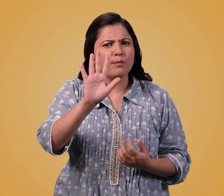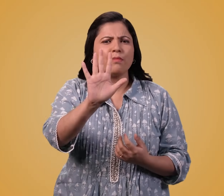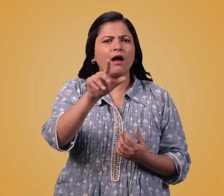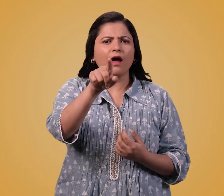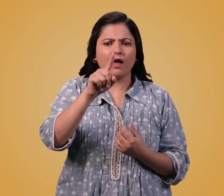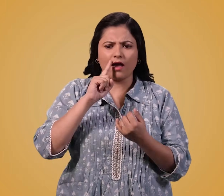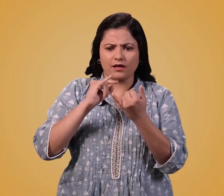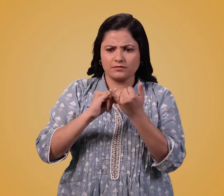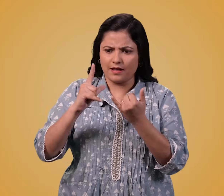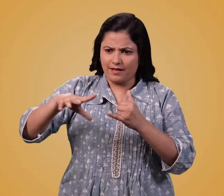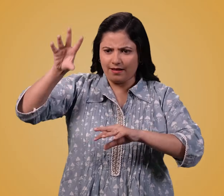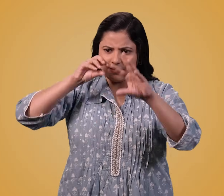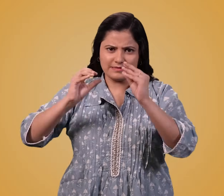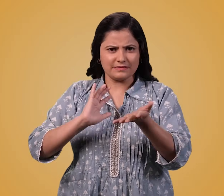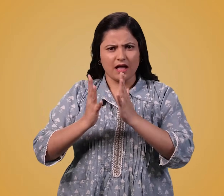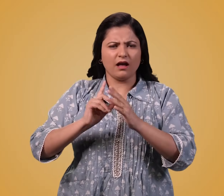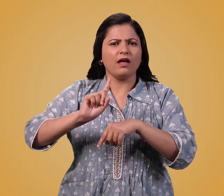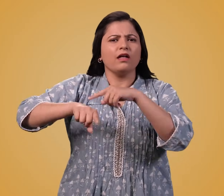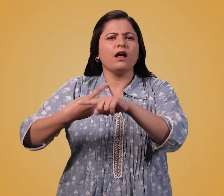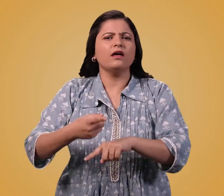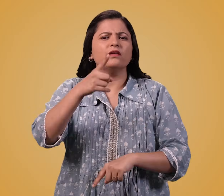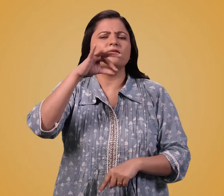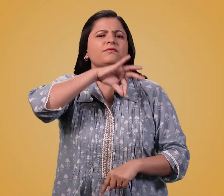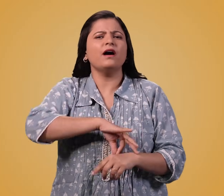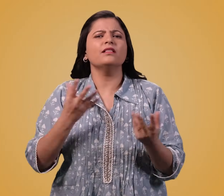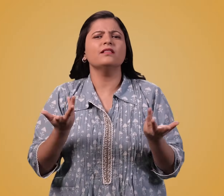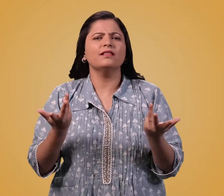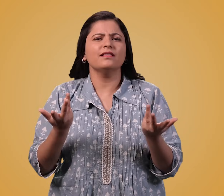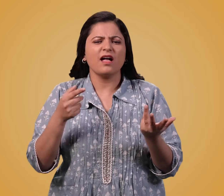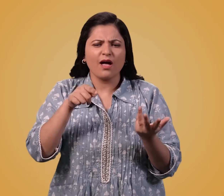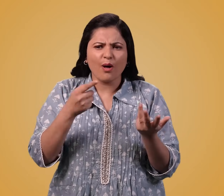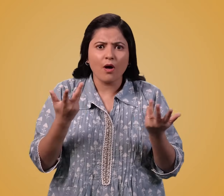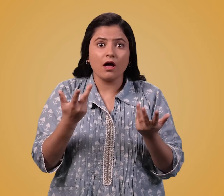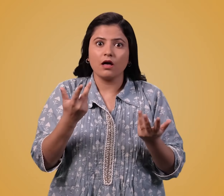You may wonder how will you benefit from learning Indian Sign Language?